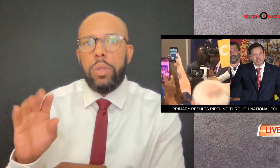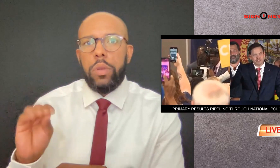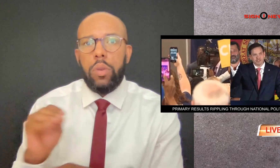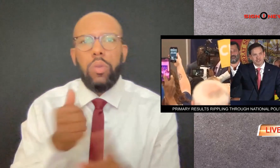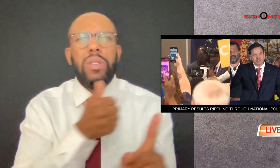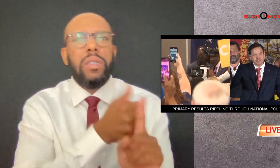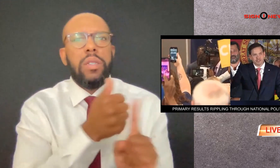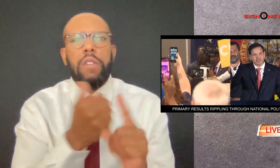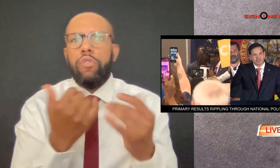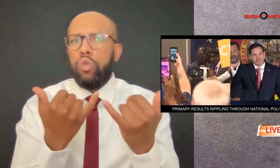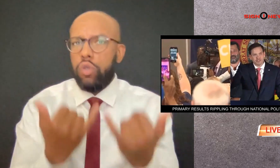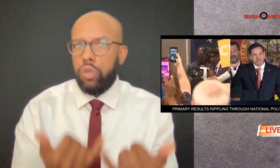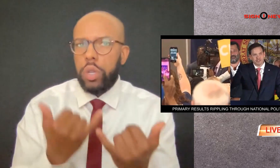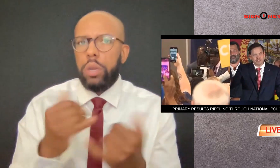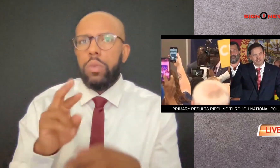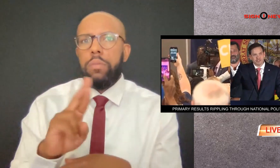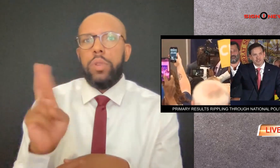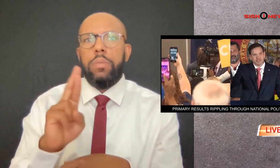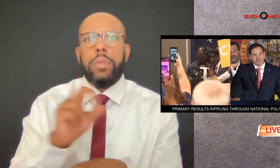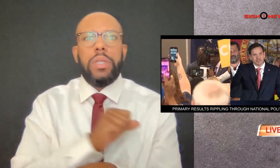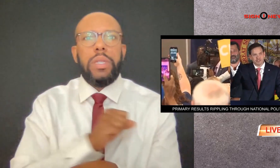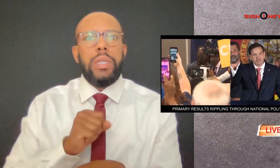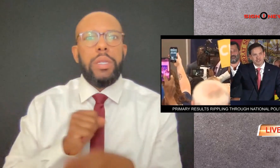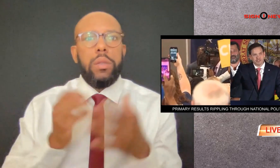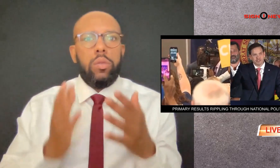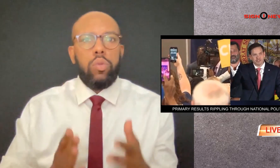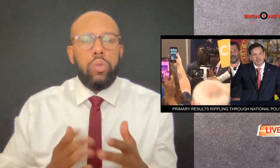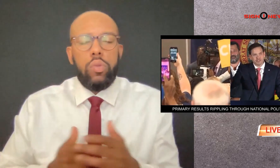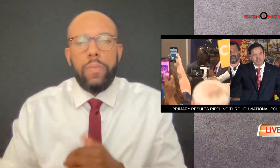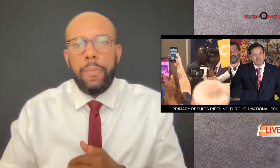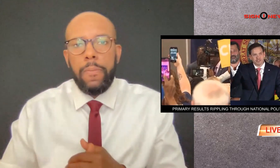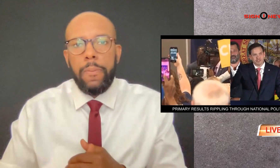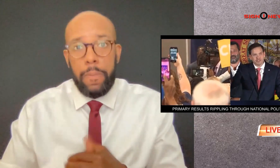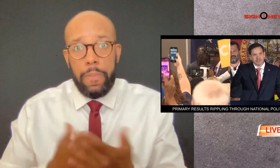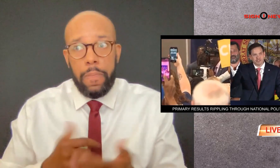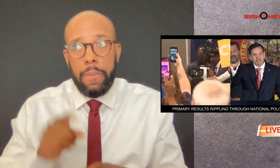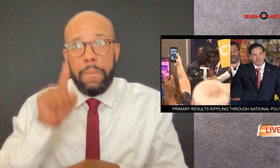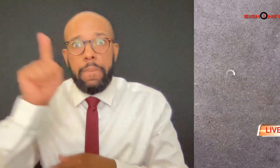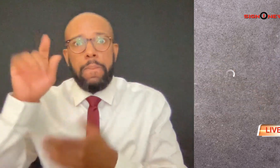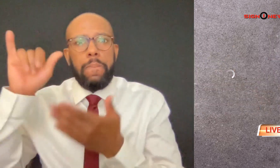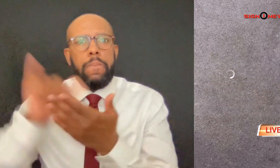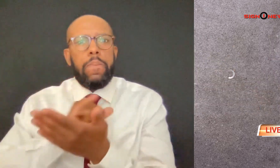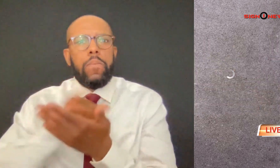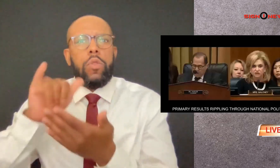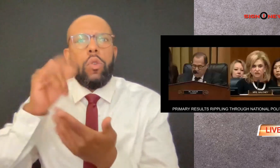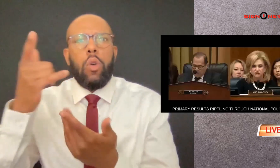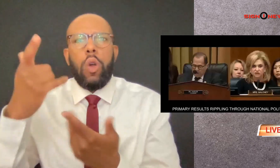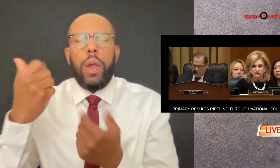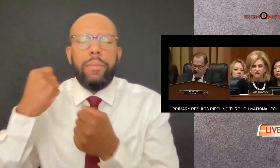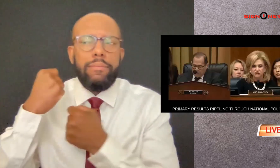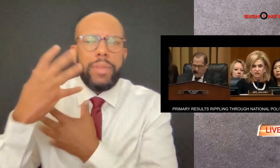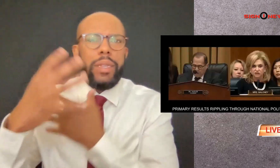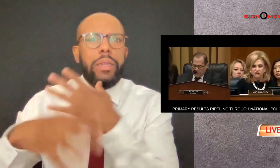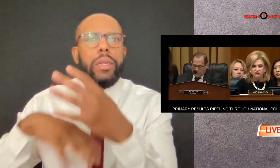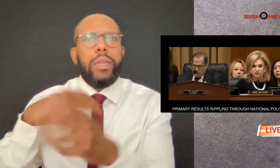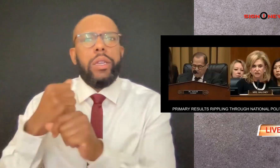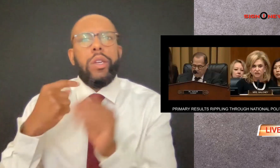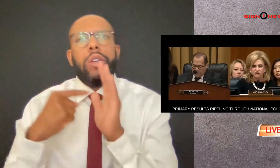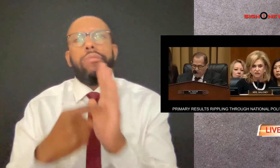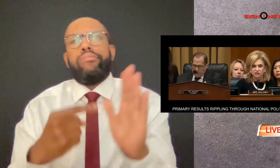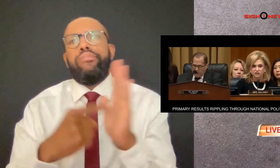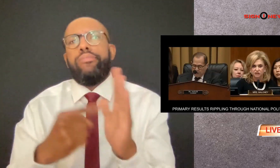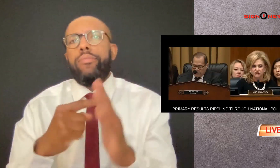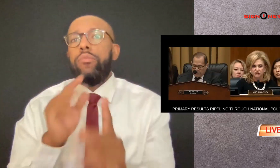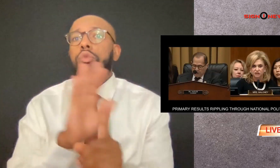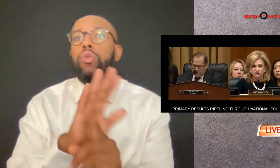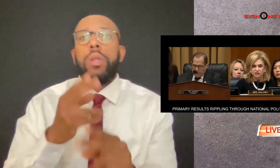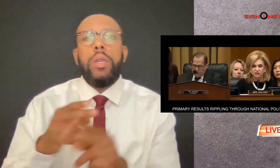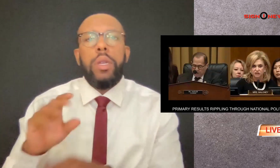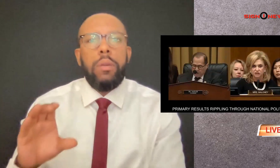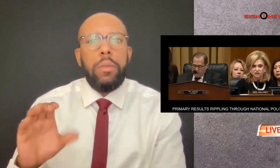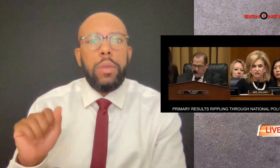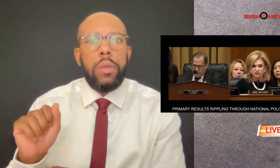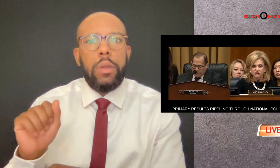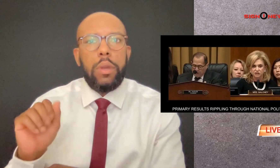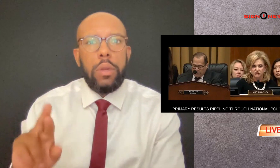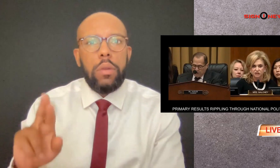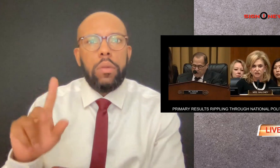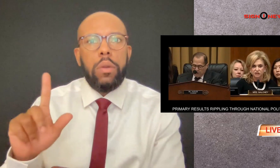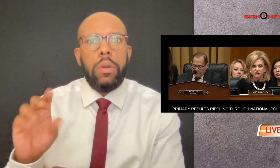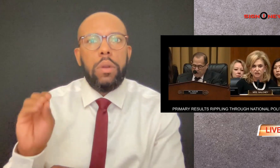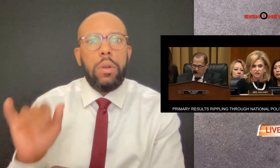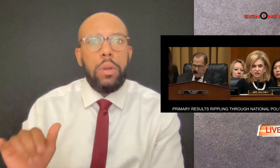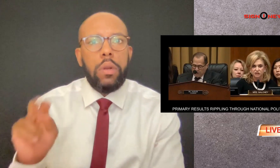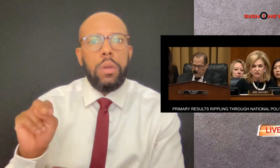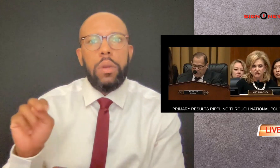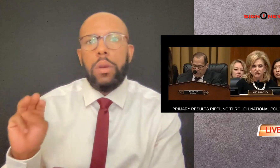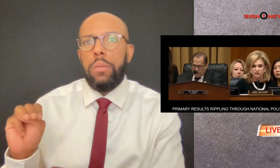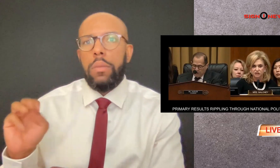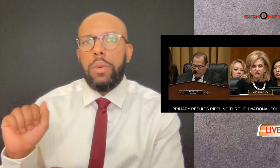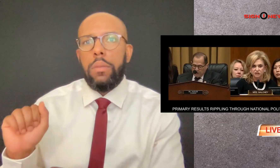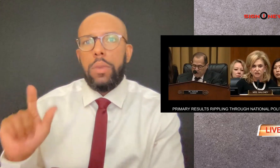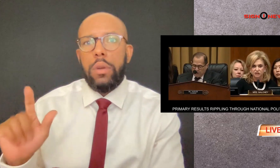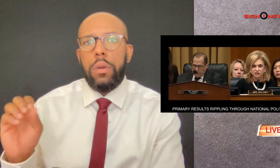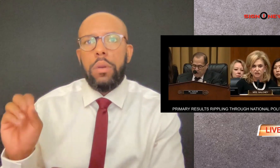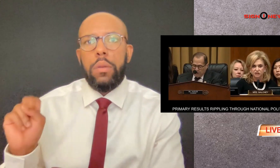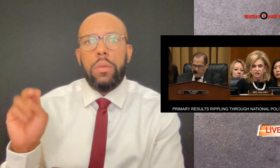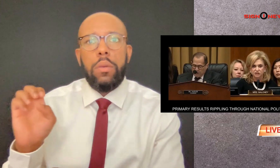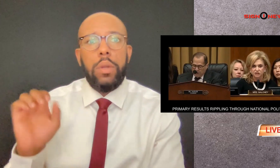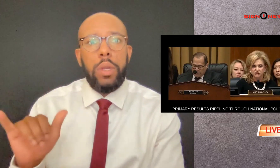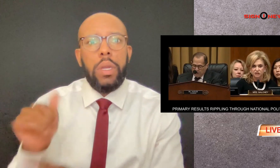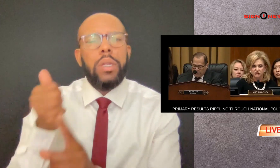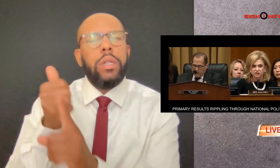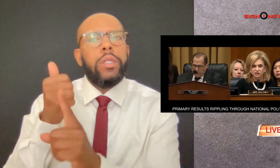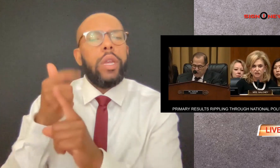Senator Marco Rubio in New York veteran representative Carolyn